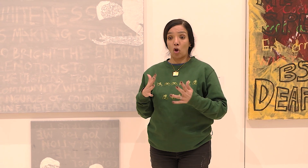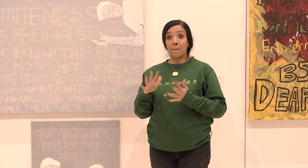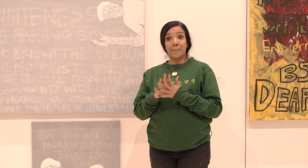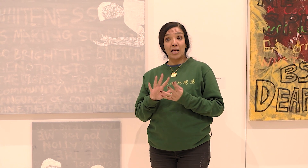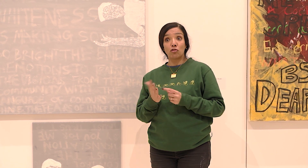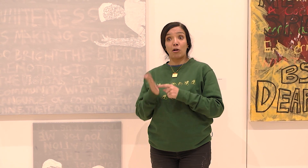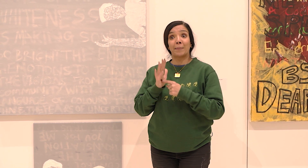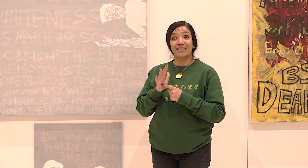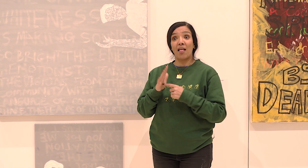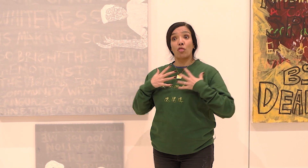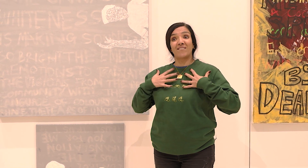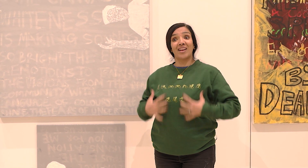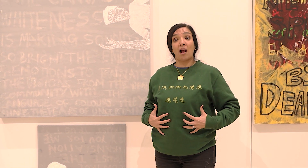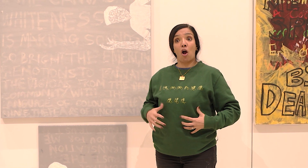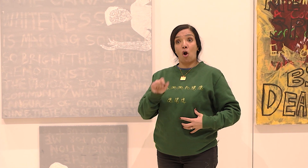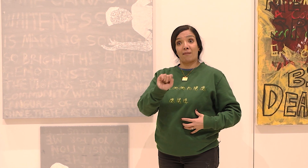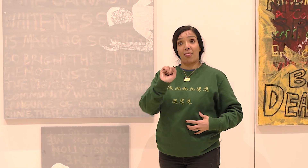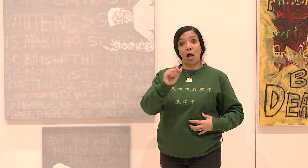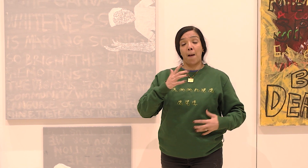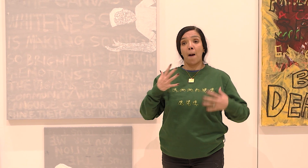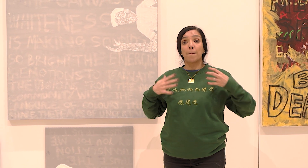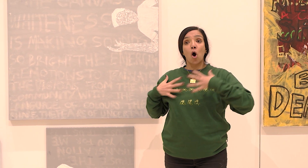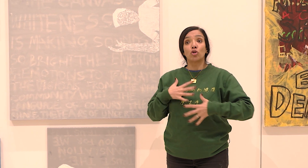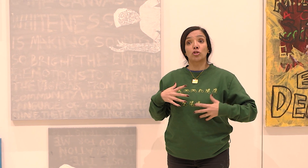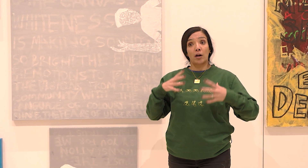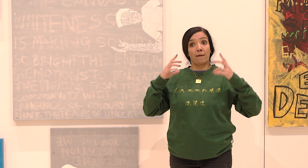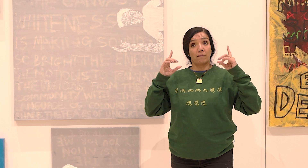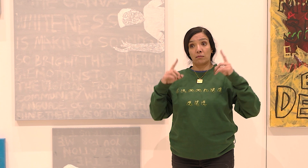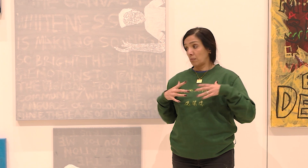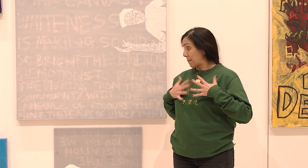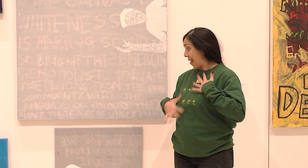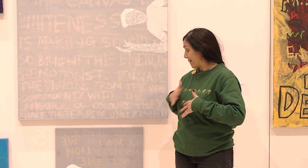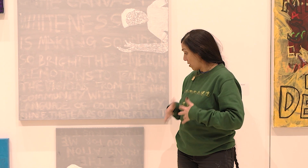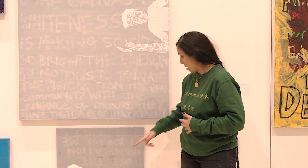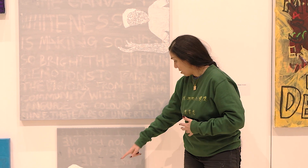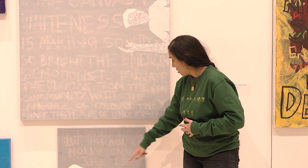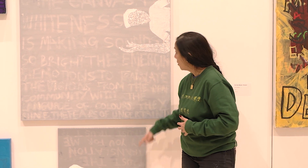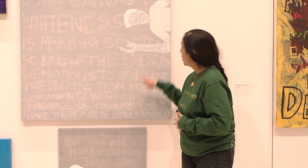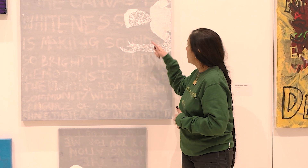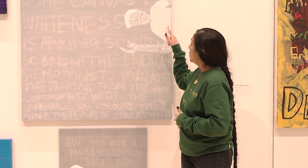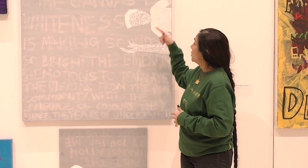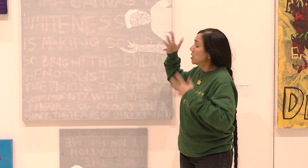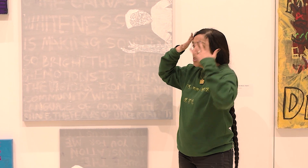the country of where they grew up, and punished for using sign language,